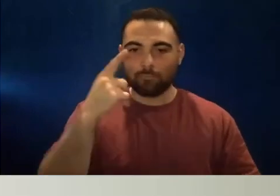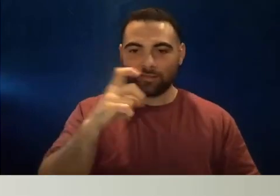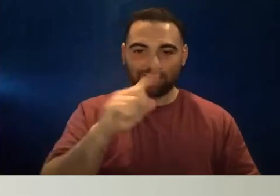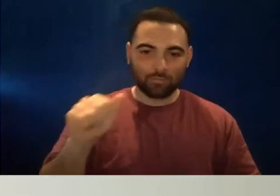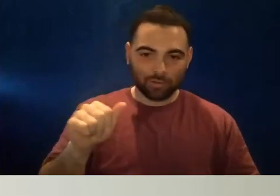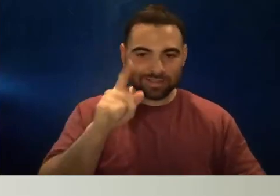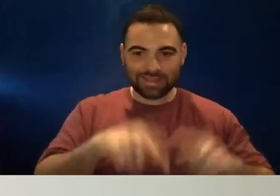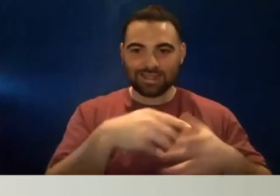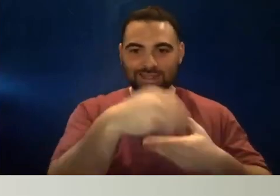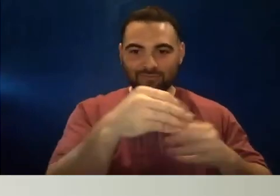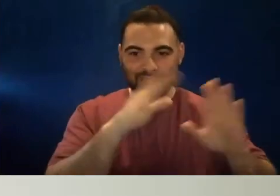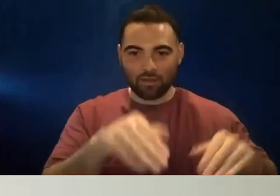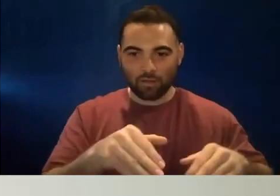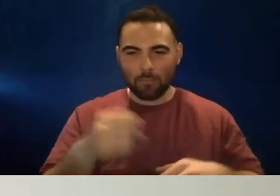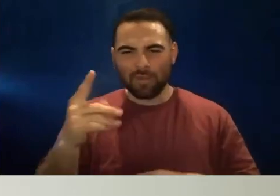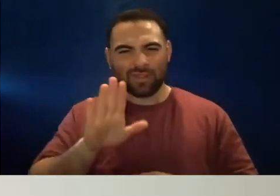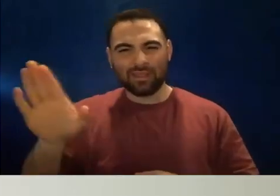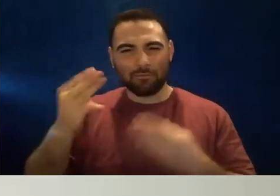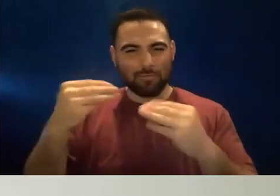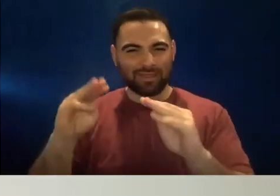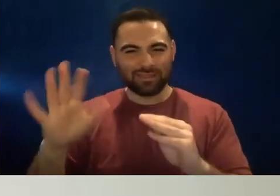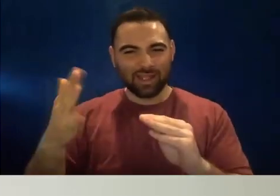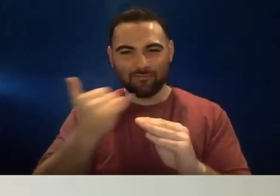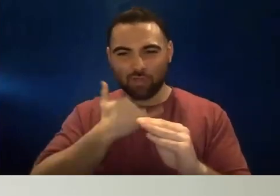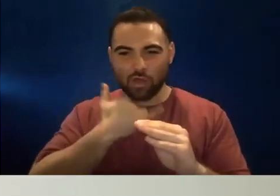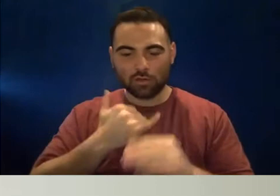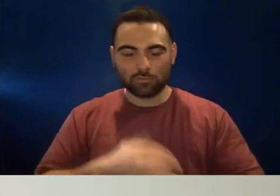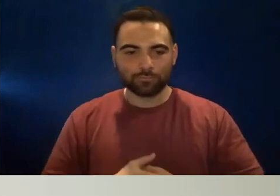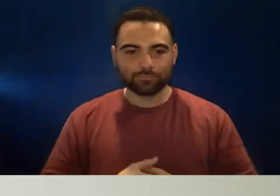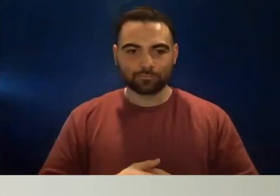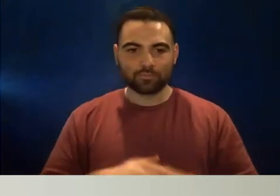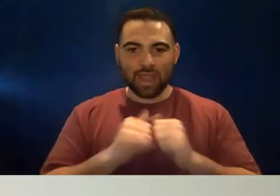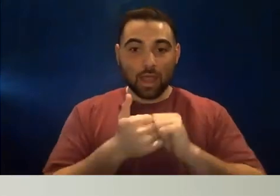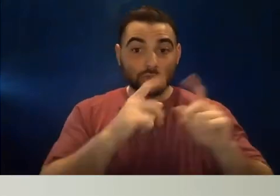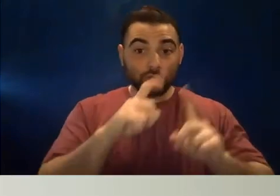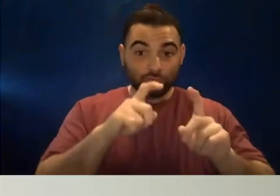but their methods were kind of flawed because the way they do this survey is that they ask people